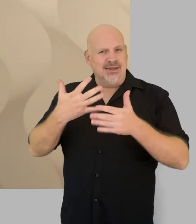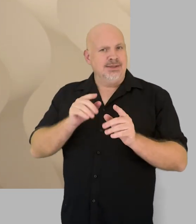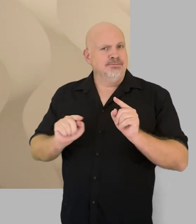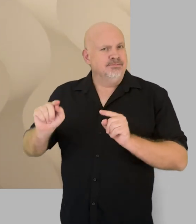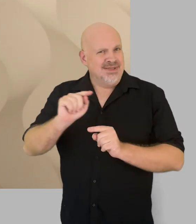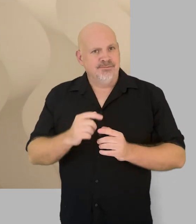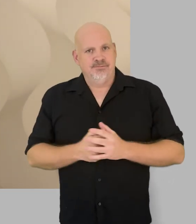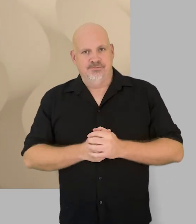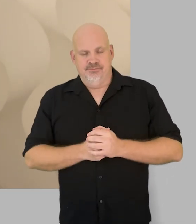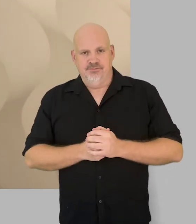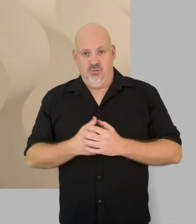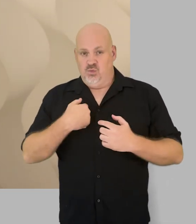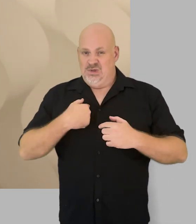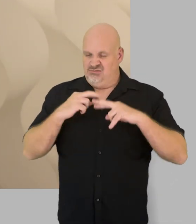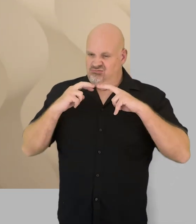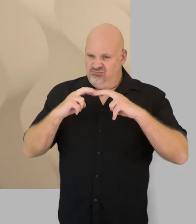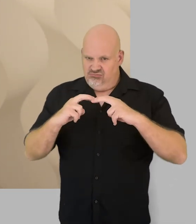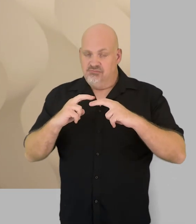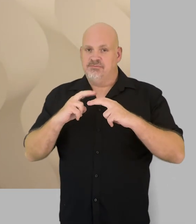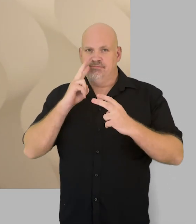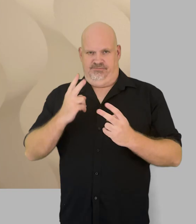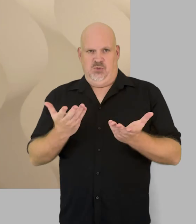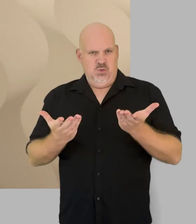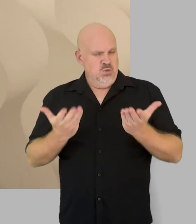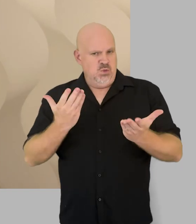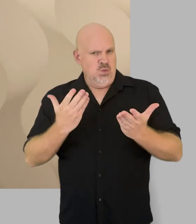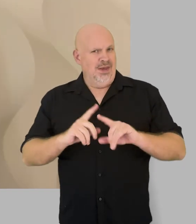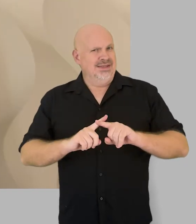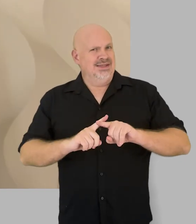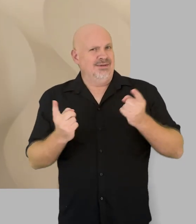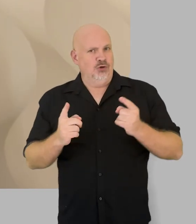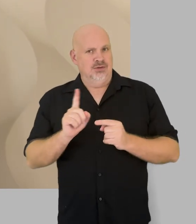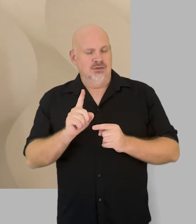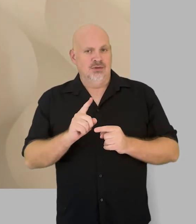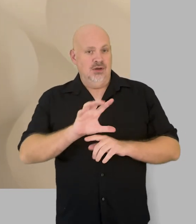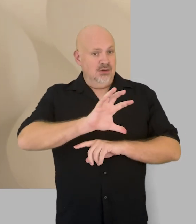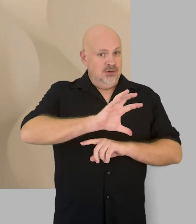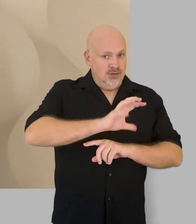of increasing mental-health-care coverage by 50%, and to ensure that mental-health